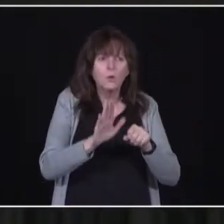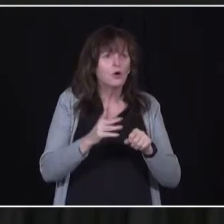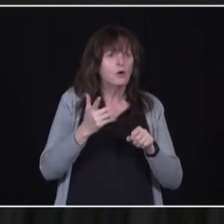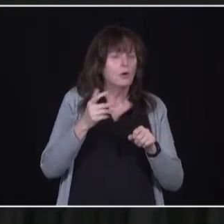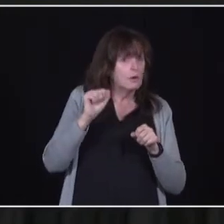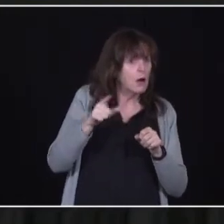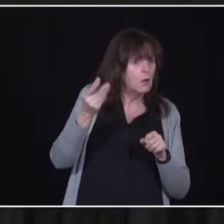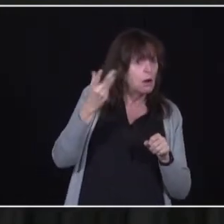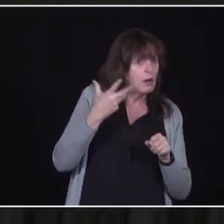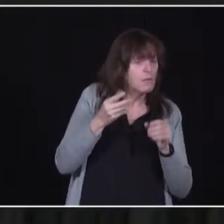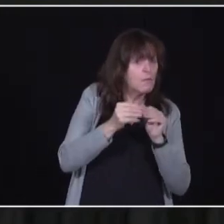Were talking police officers